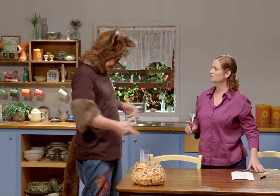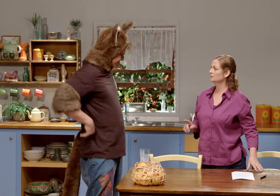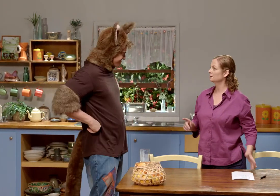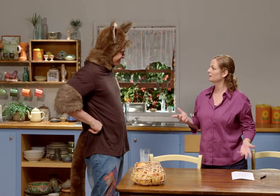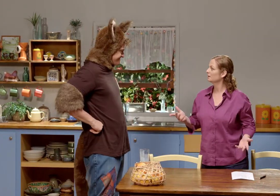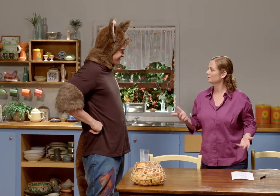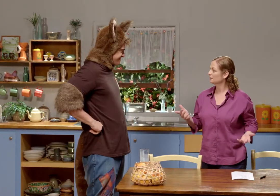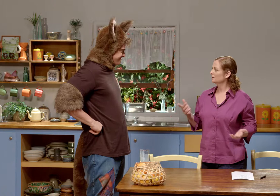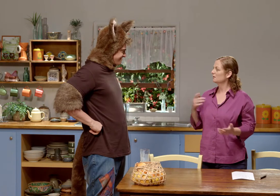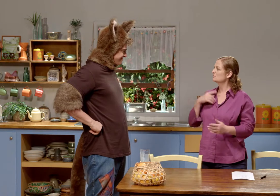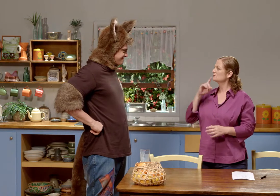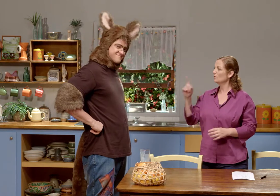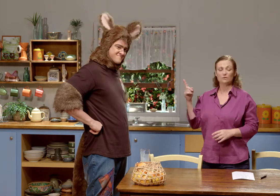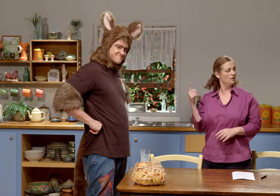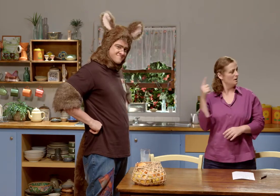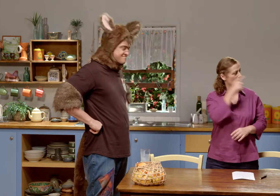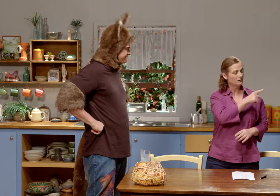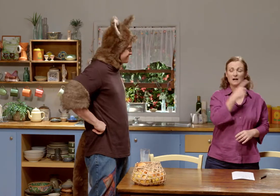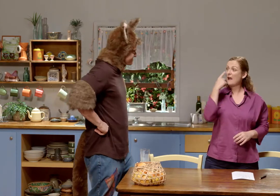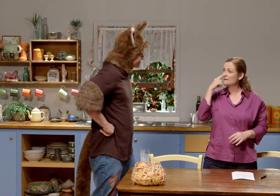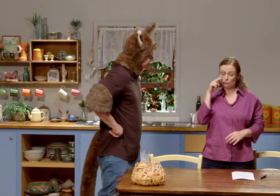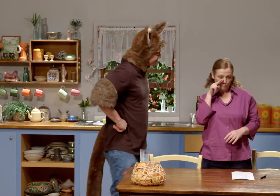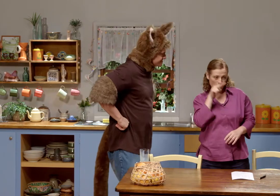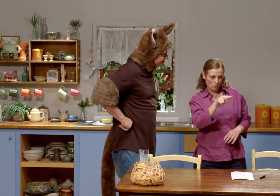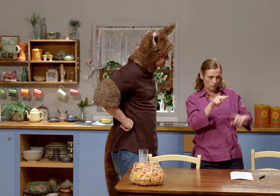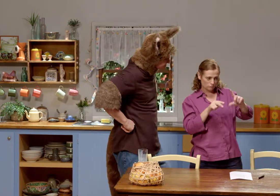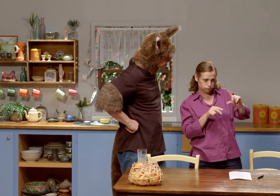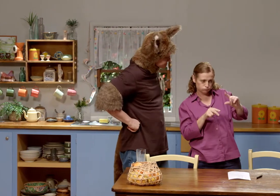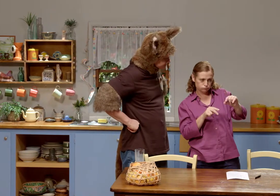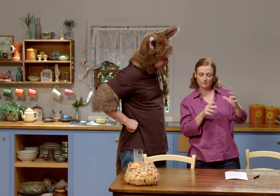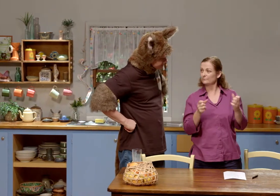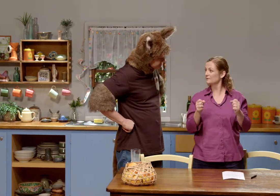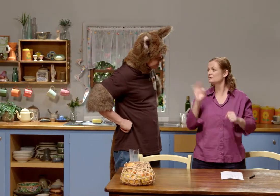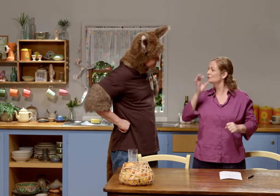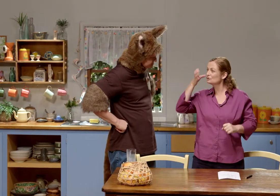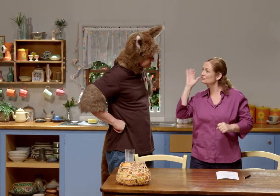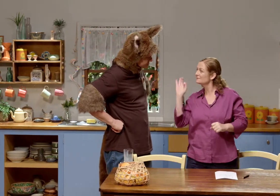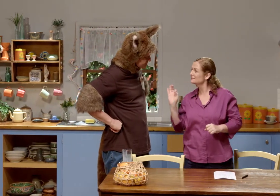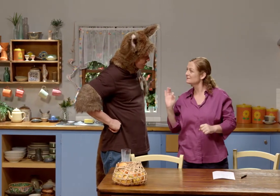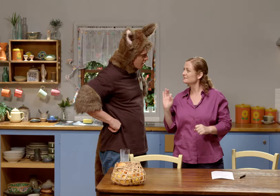Sally, milk's all gone. Possum, I said to check the milk. Not drink it.